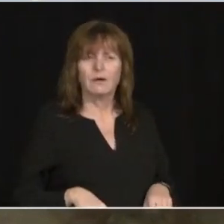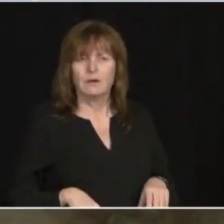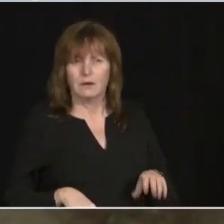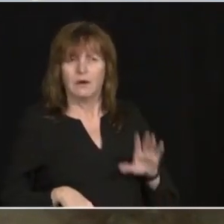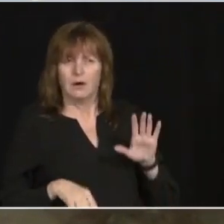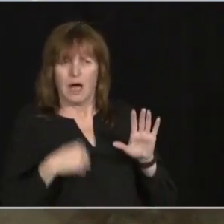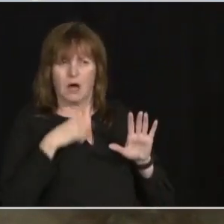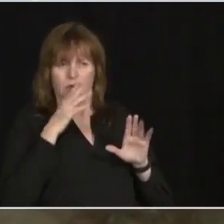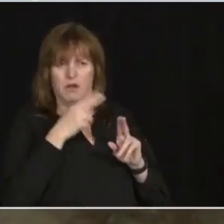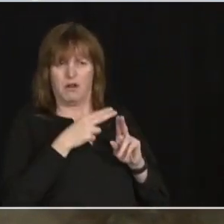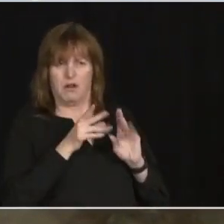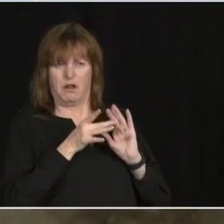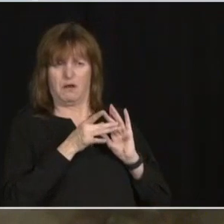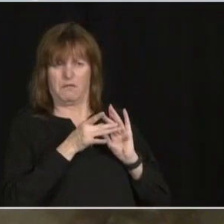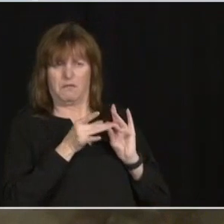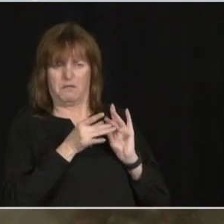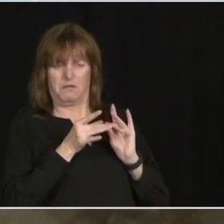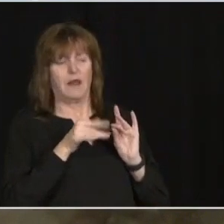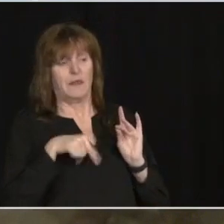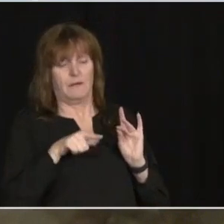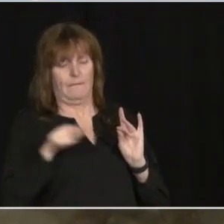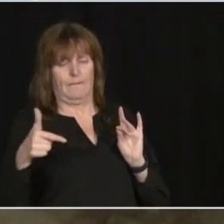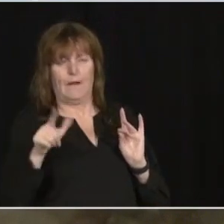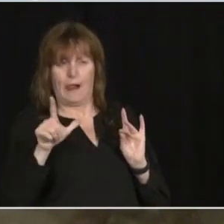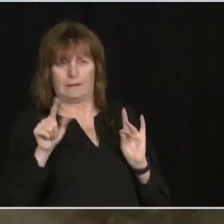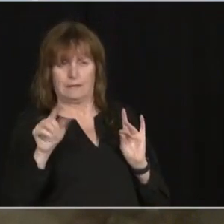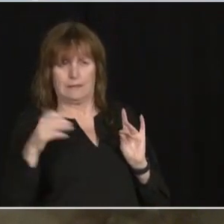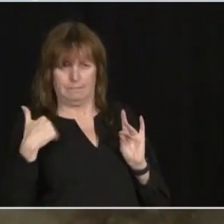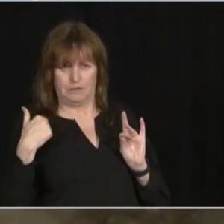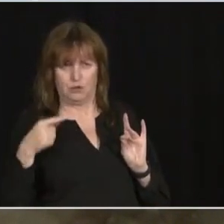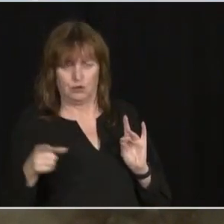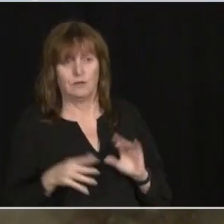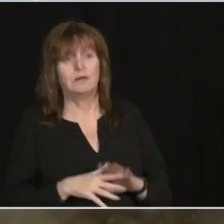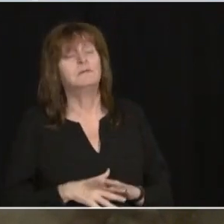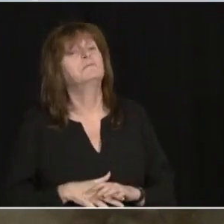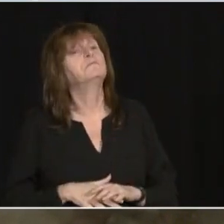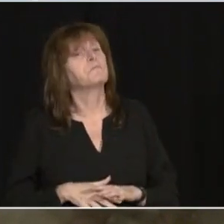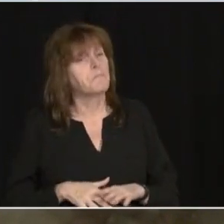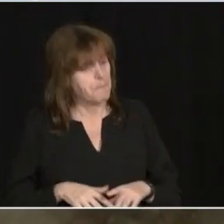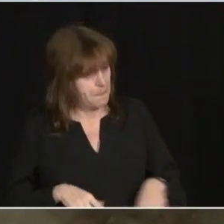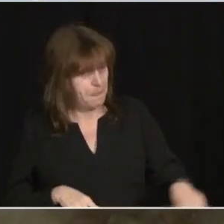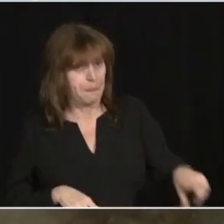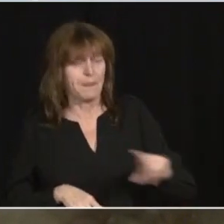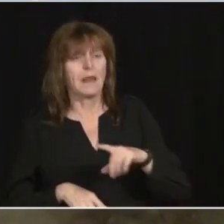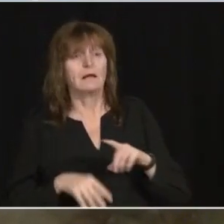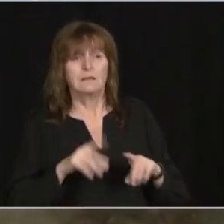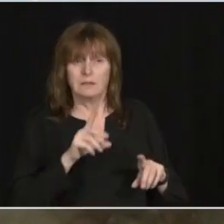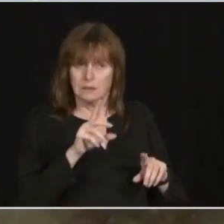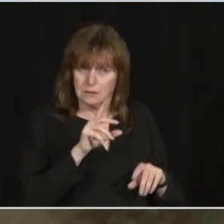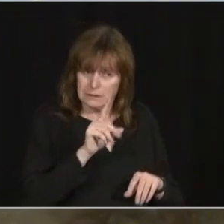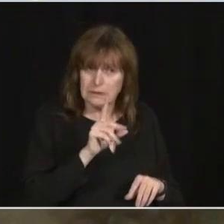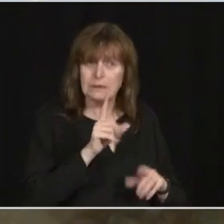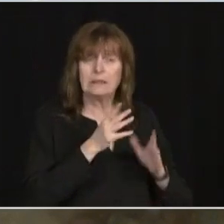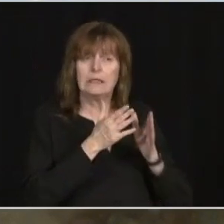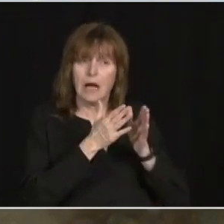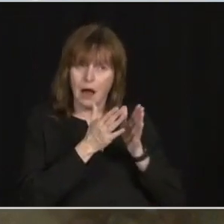Care. Working within the industry itself, they were asking for additional week to get prepared, ramp up the staffing.